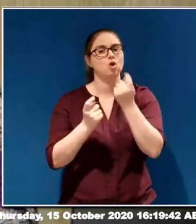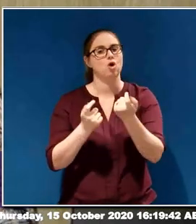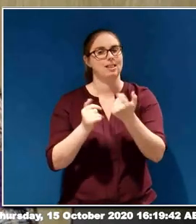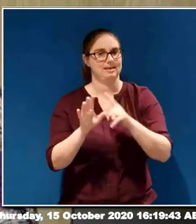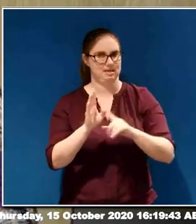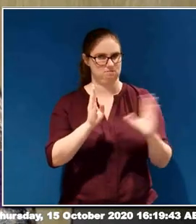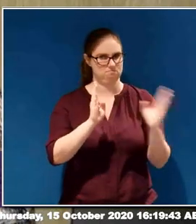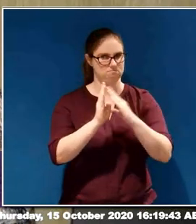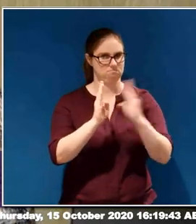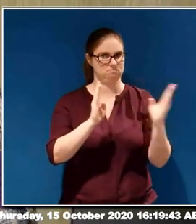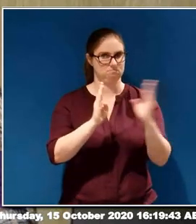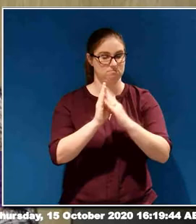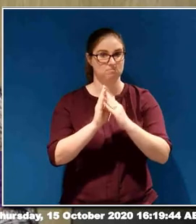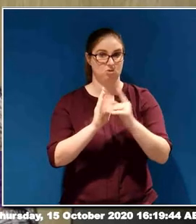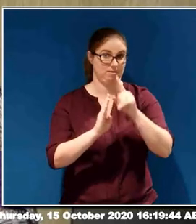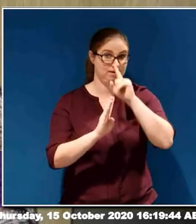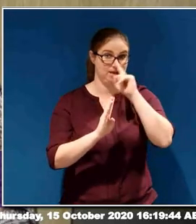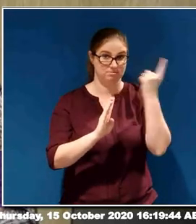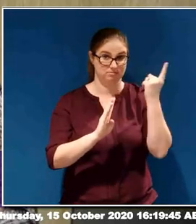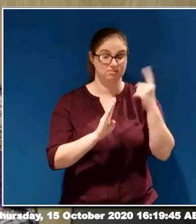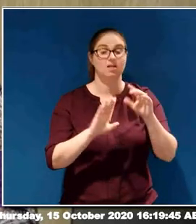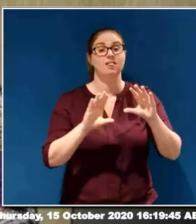discipline for wilful defiance.